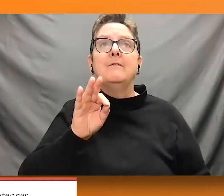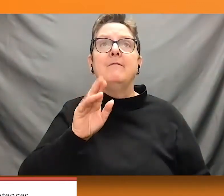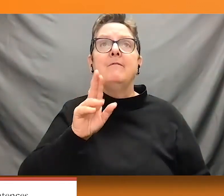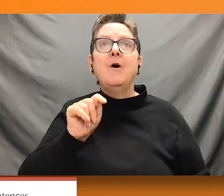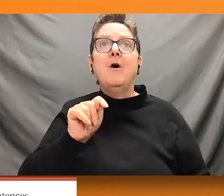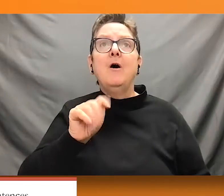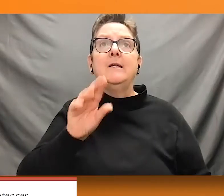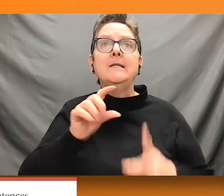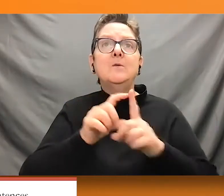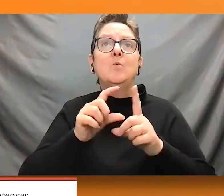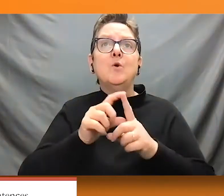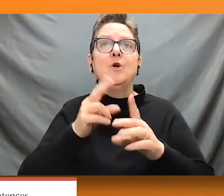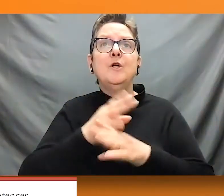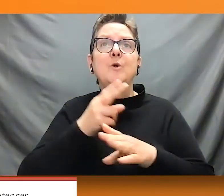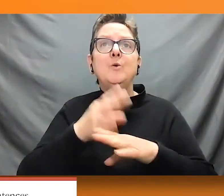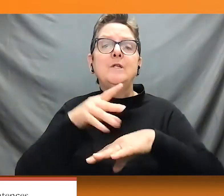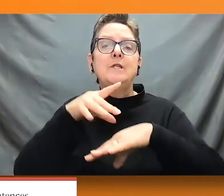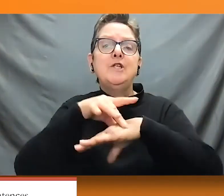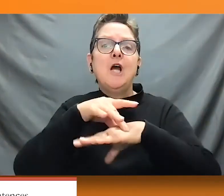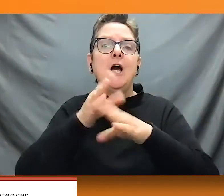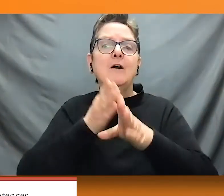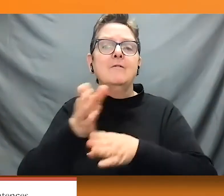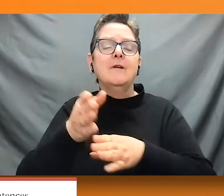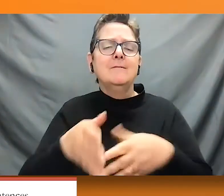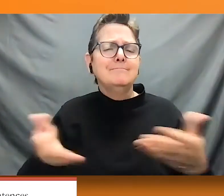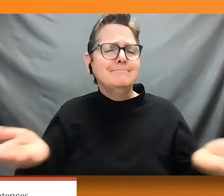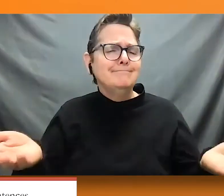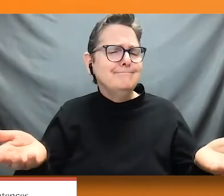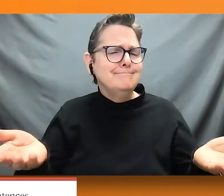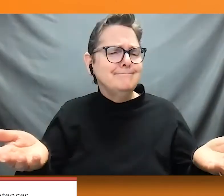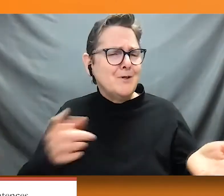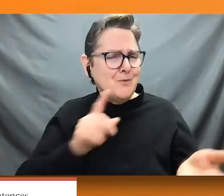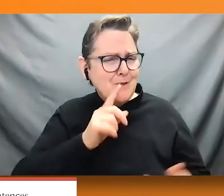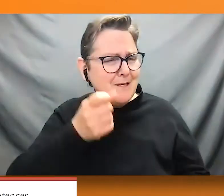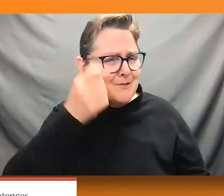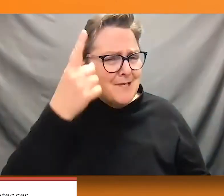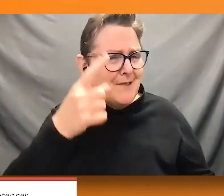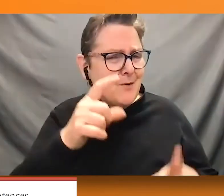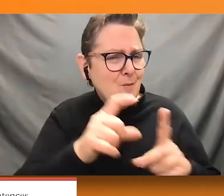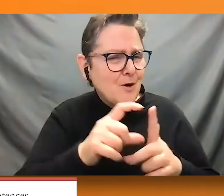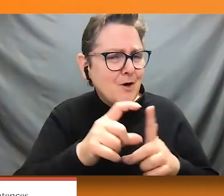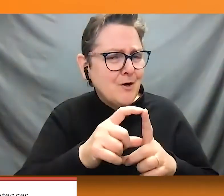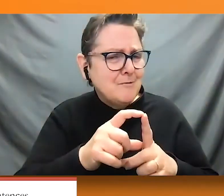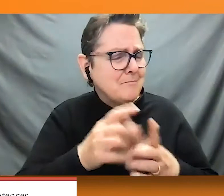OK. Well, that's not a very in-depth explanation of what that means. So, this is actually making the students